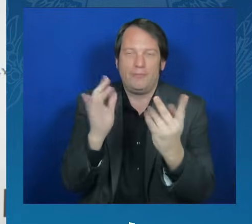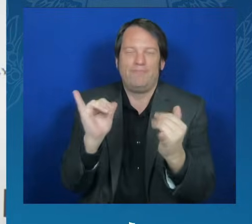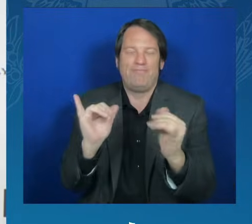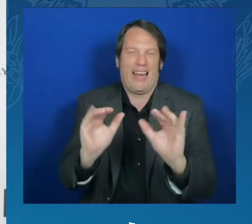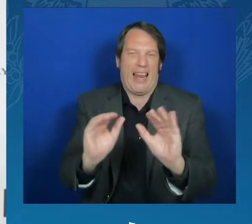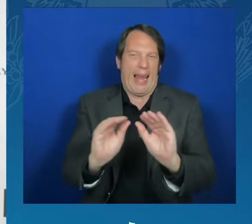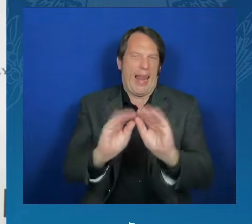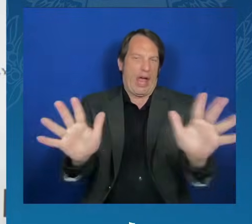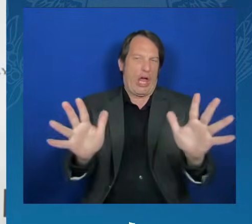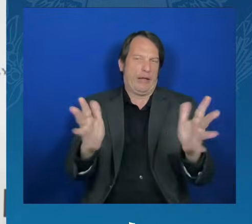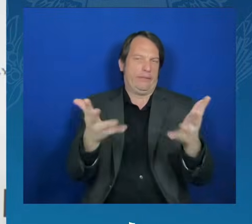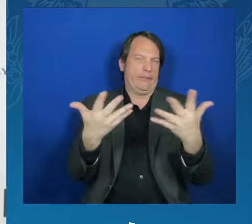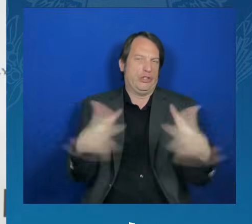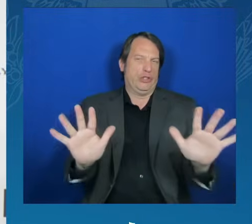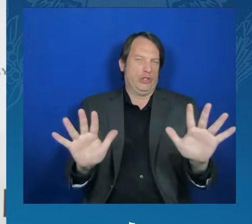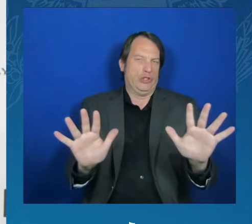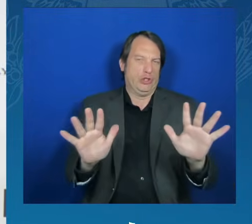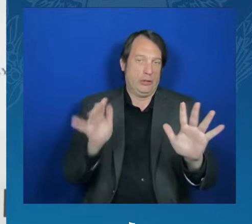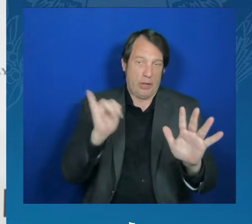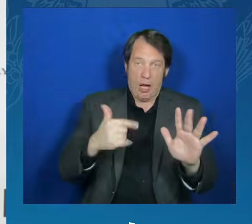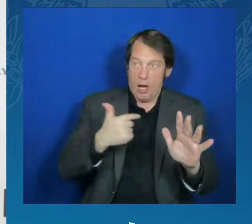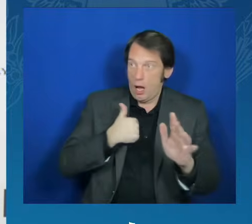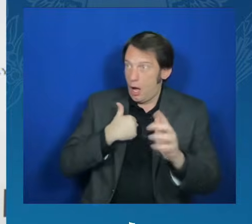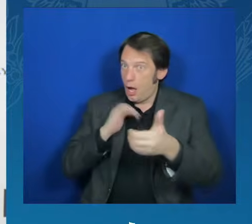and it keeps Americans safe.